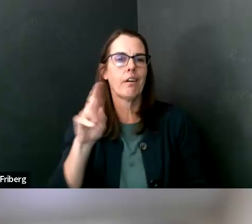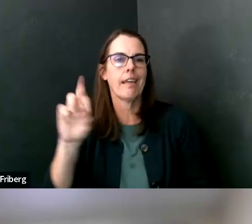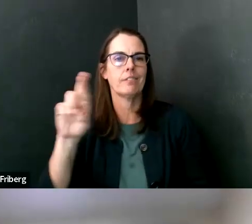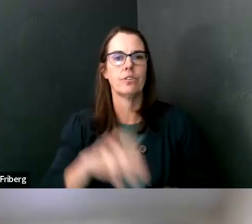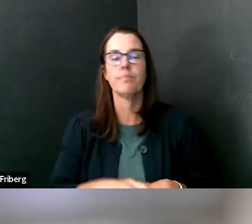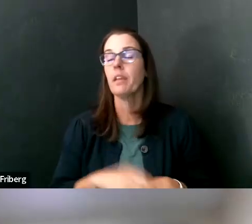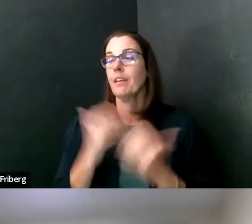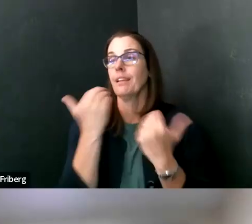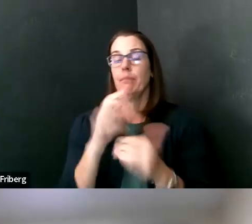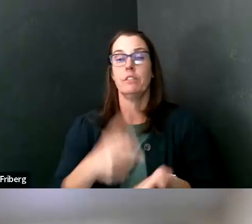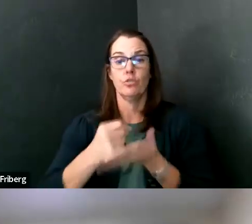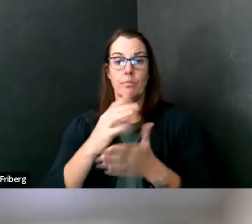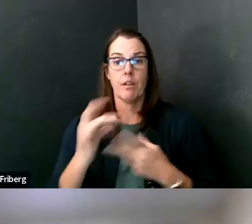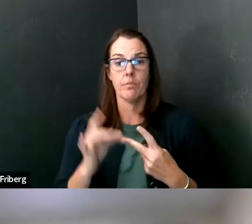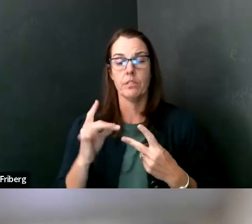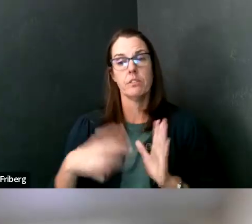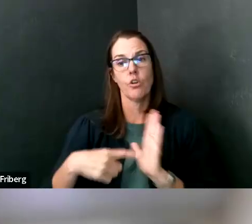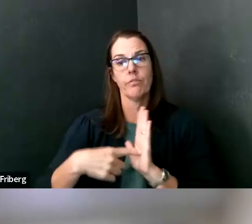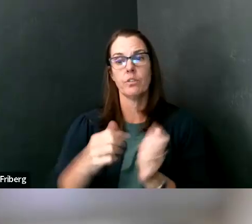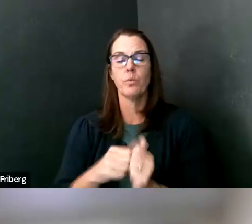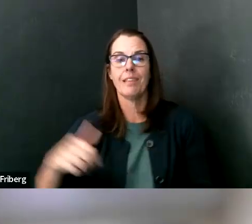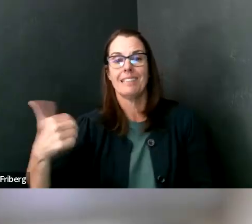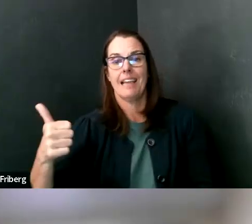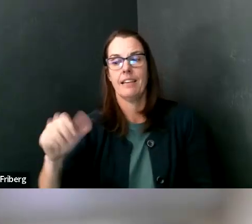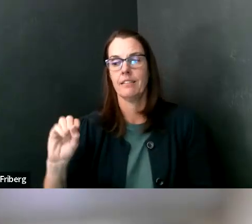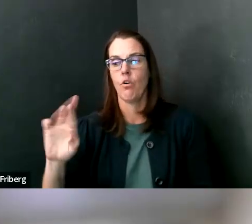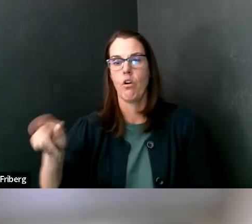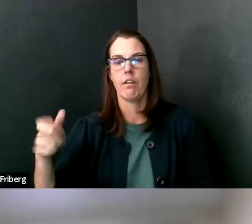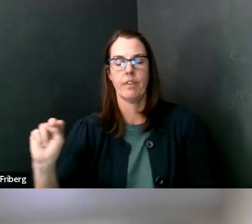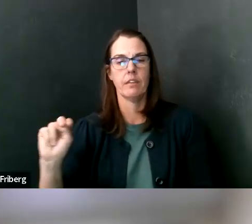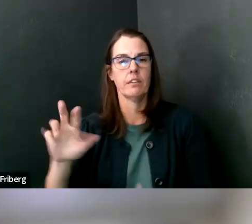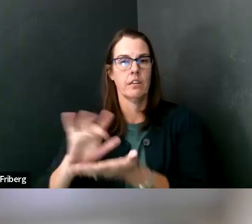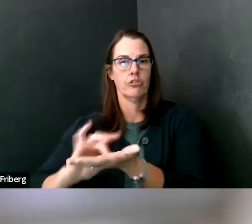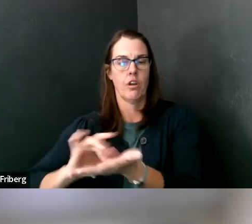in these settings are reflected in the 10 orphan drug and 16 breakthrough therapy designations that